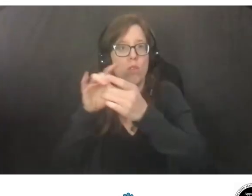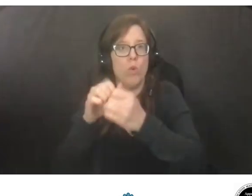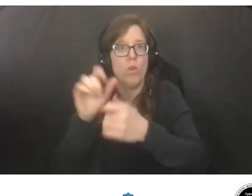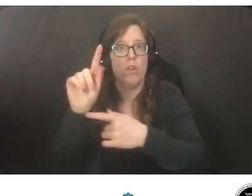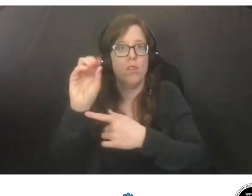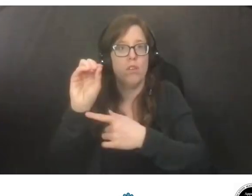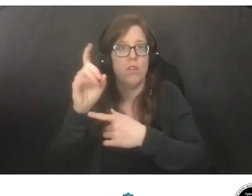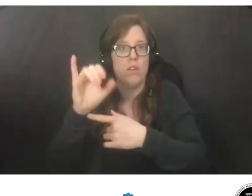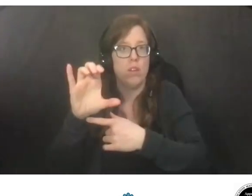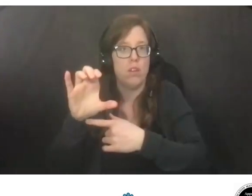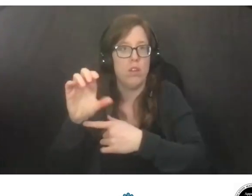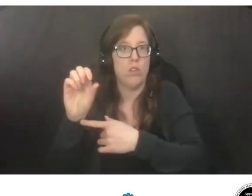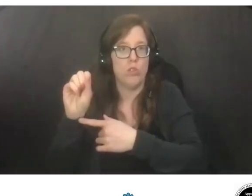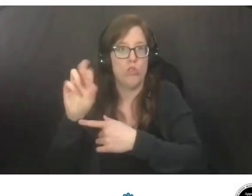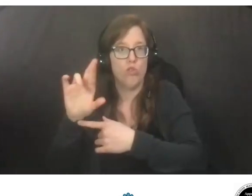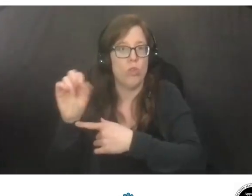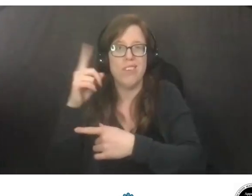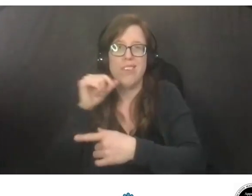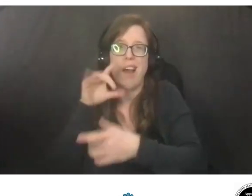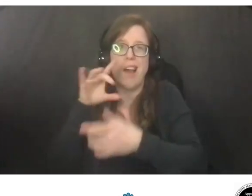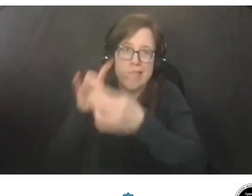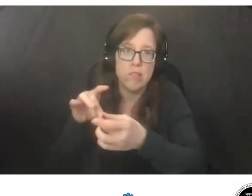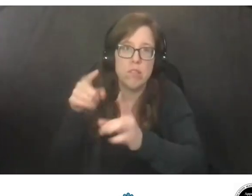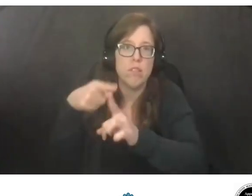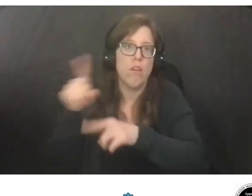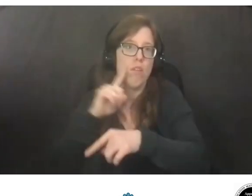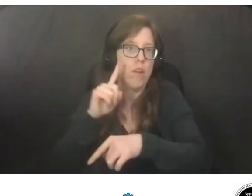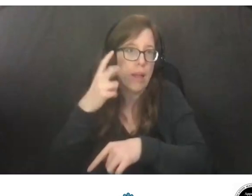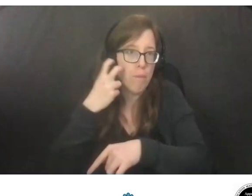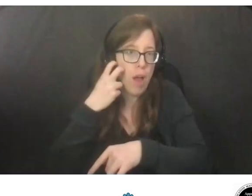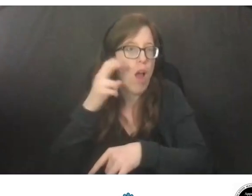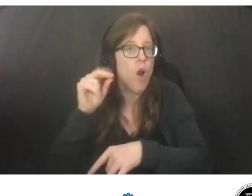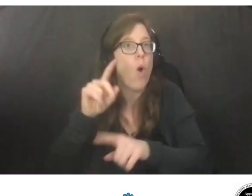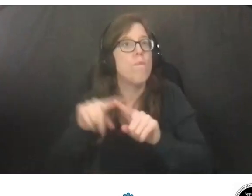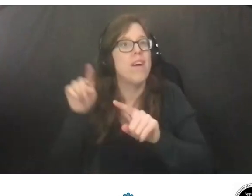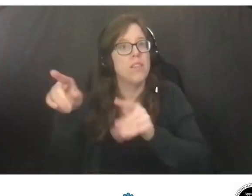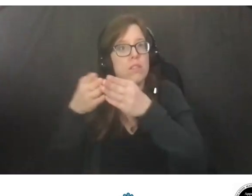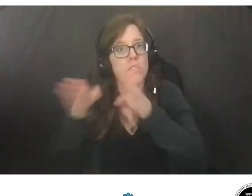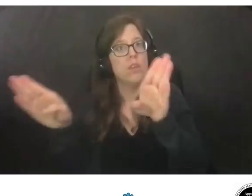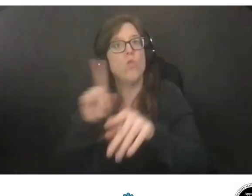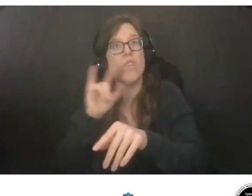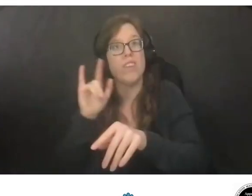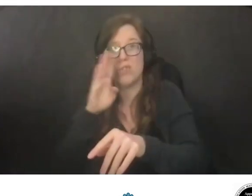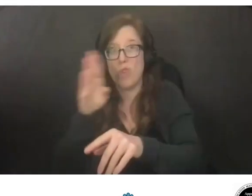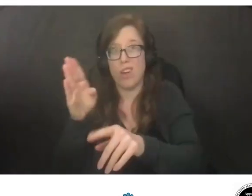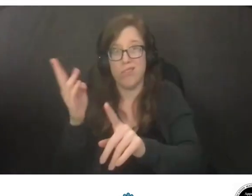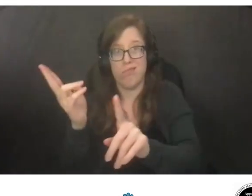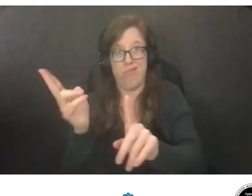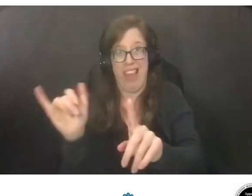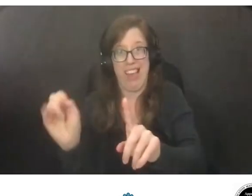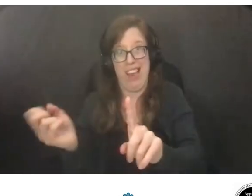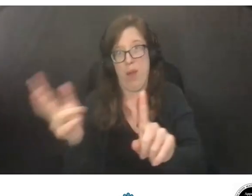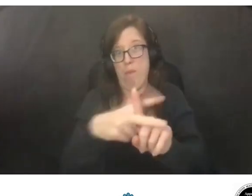And while it's not deafblind-specific, it really directly applies to our students. They